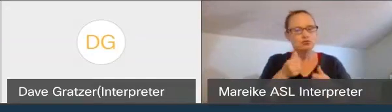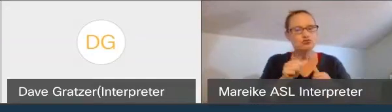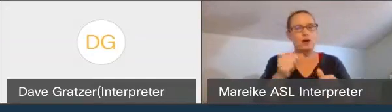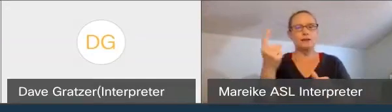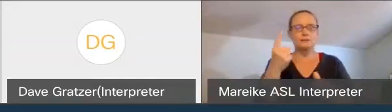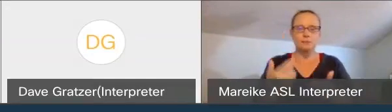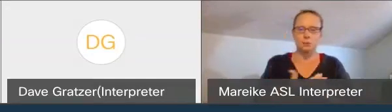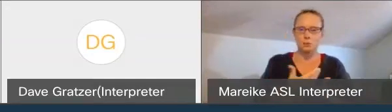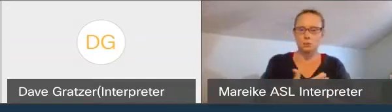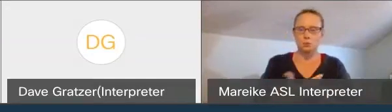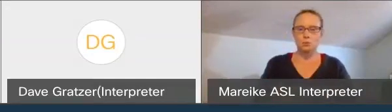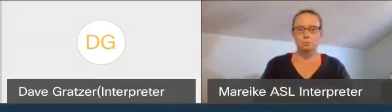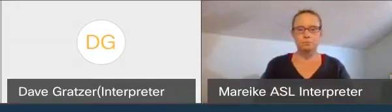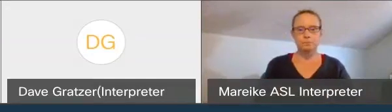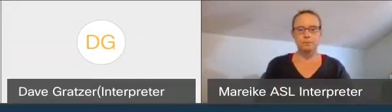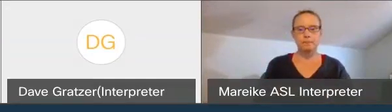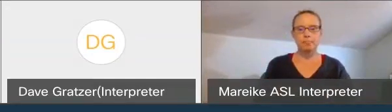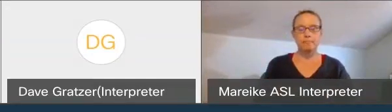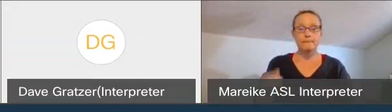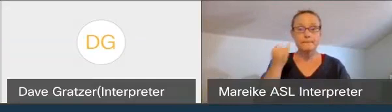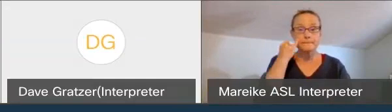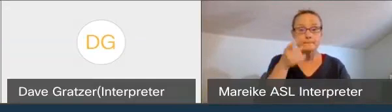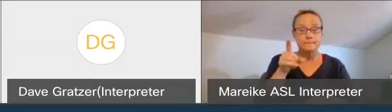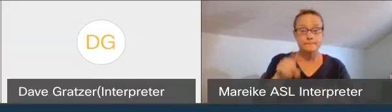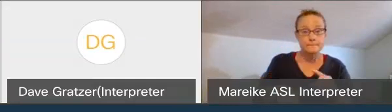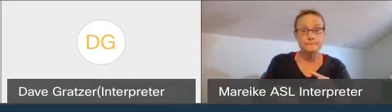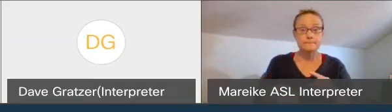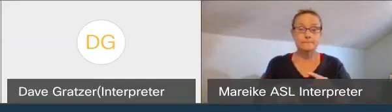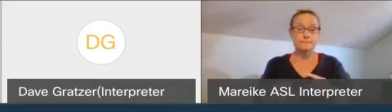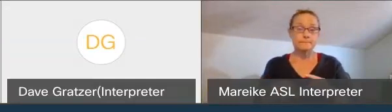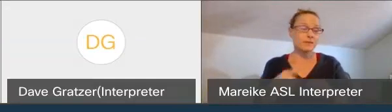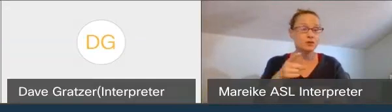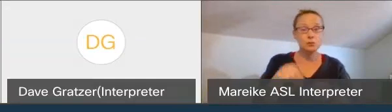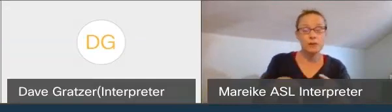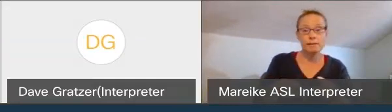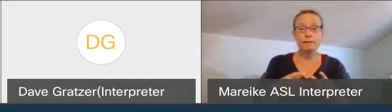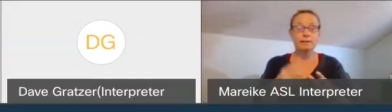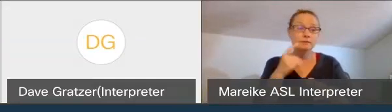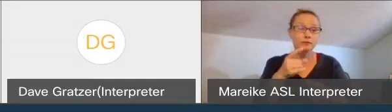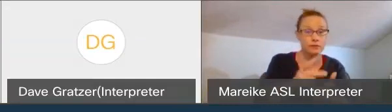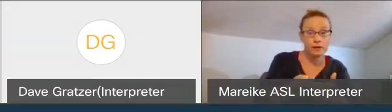you know, if--you can't fail if you don't--you know, you-- if you fail, you're always gonna go back